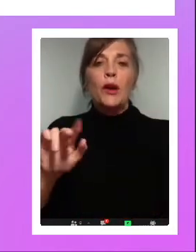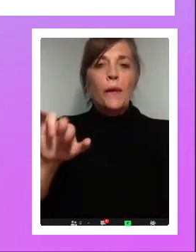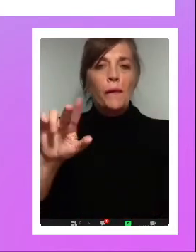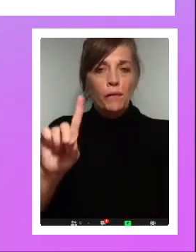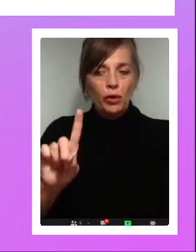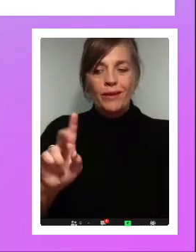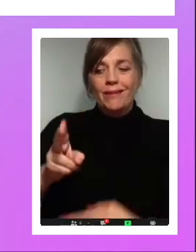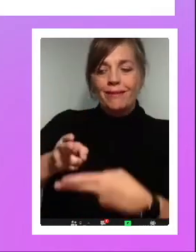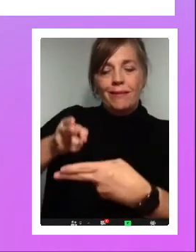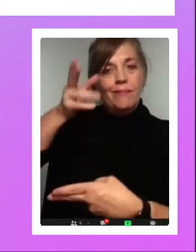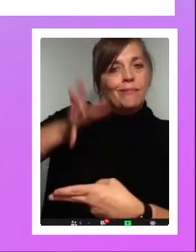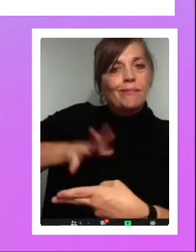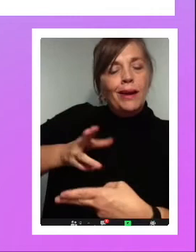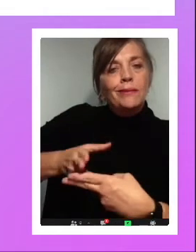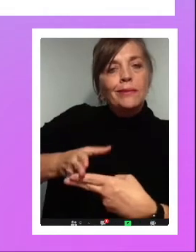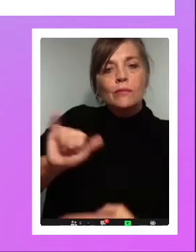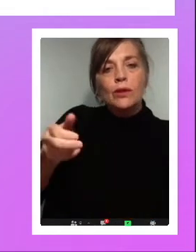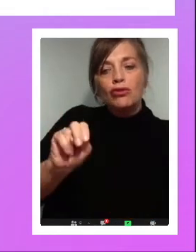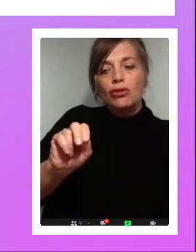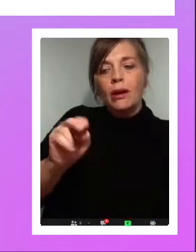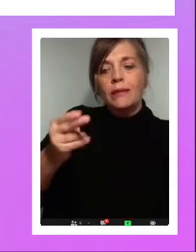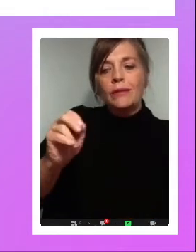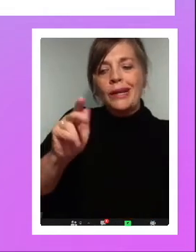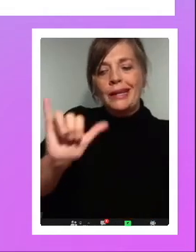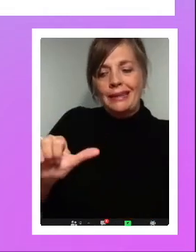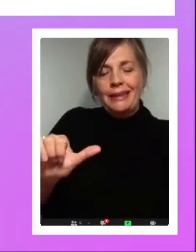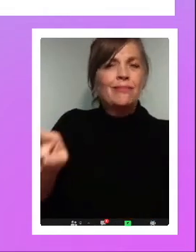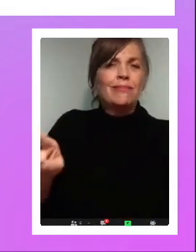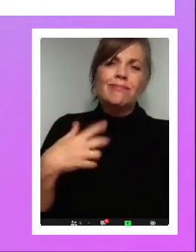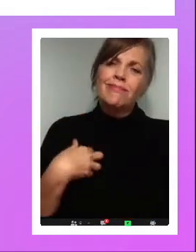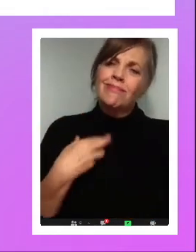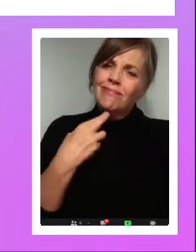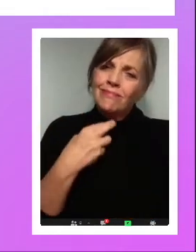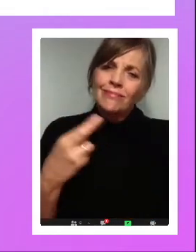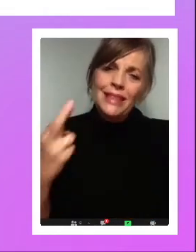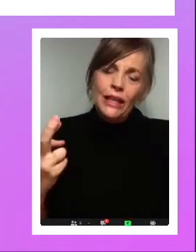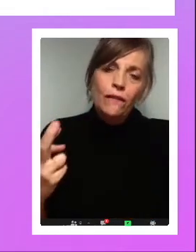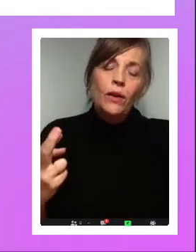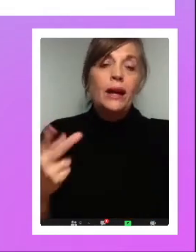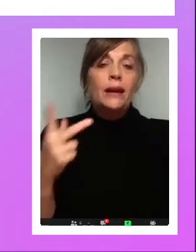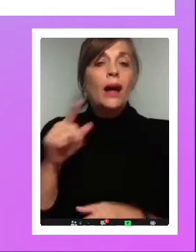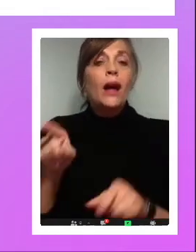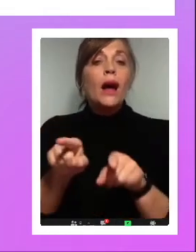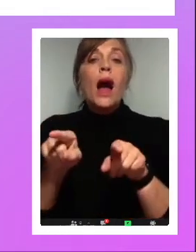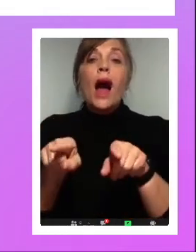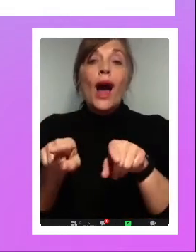and he's chairman of the Board of Alphabet, which is the holding company for Google.